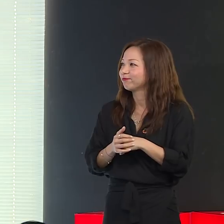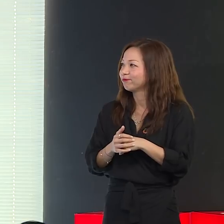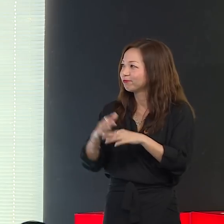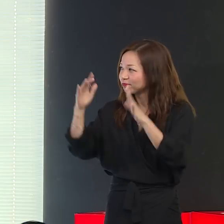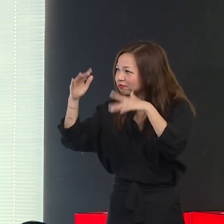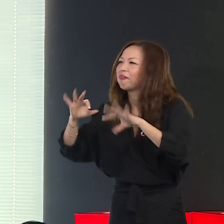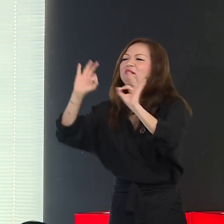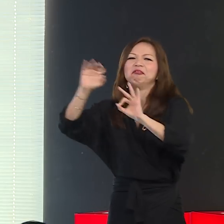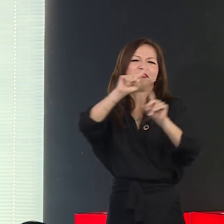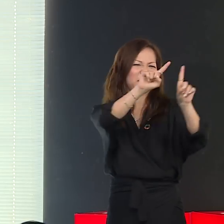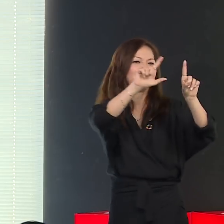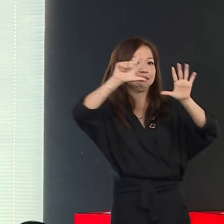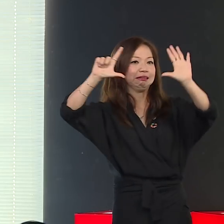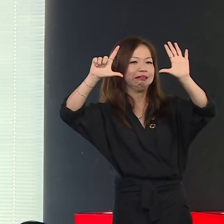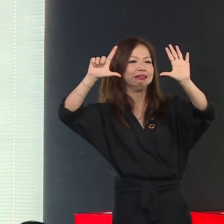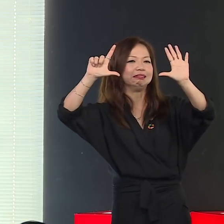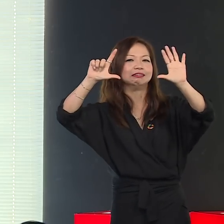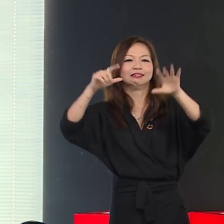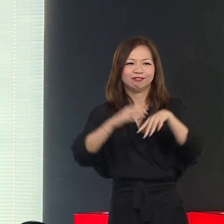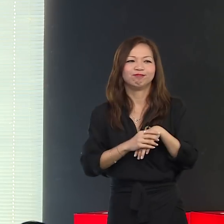Thailand, Hong Kong. Well, yes.